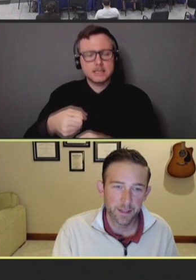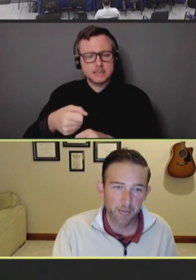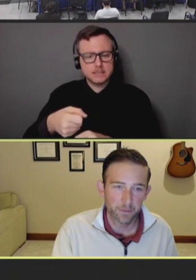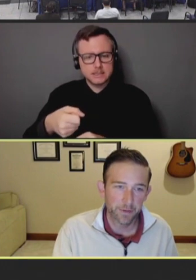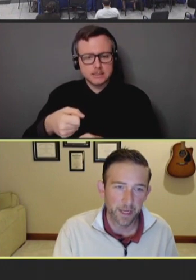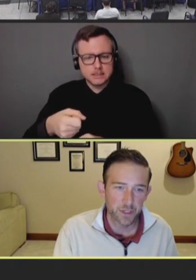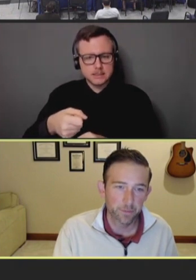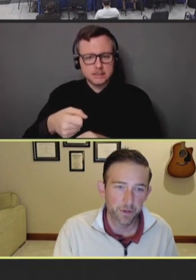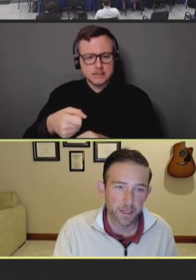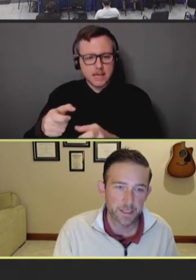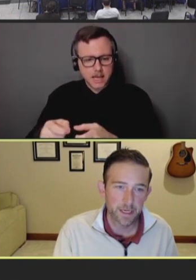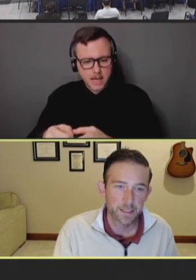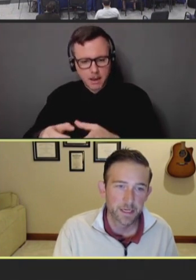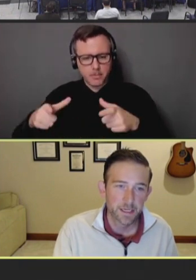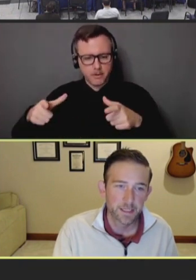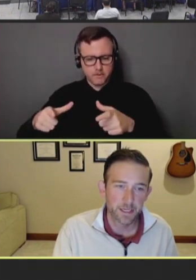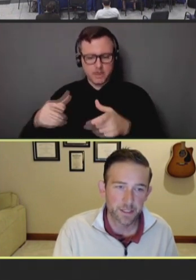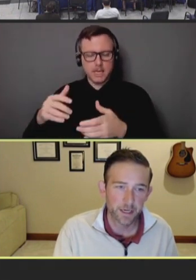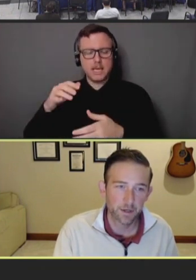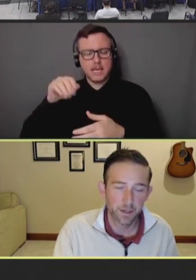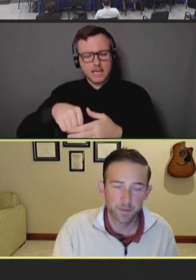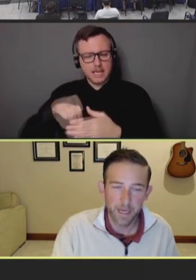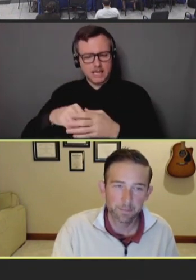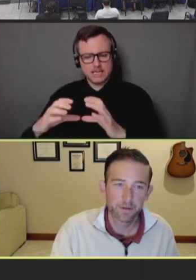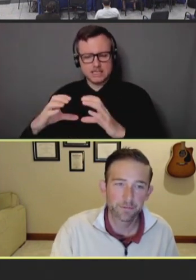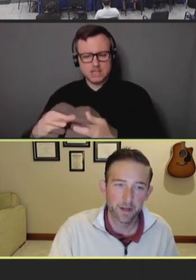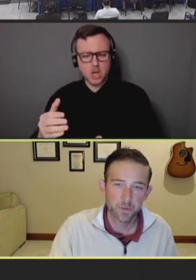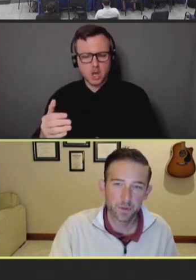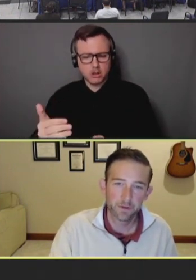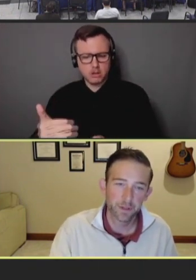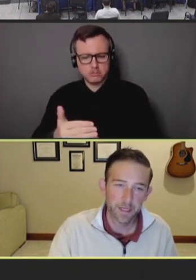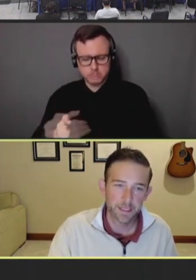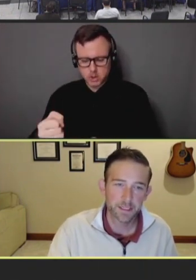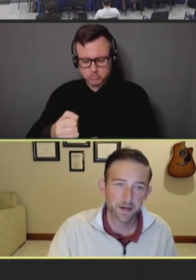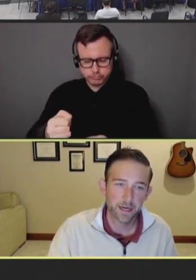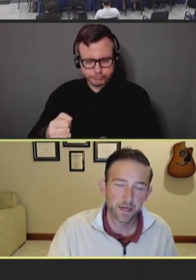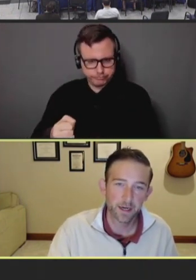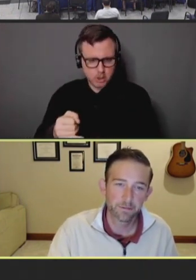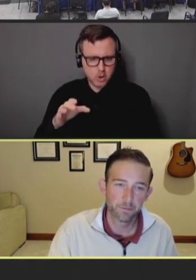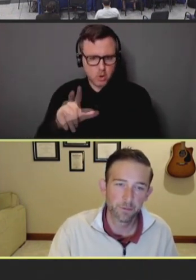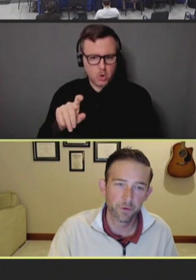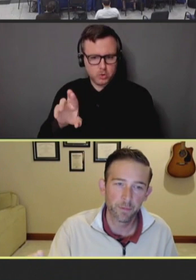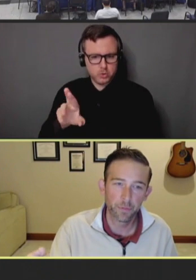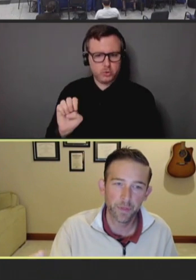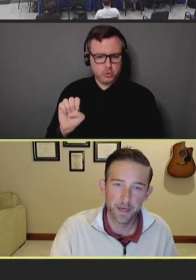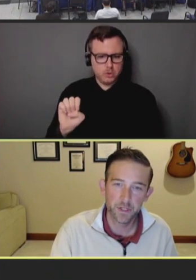amplification process such that it could be amplified to a level necessary for both the